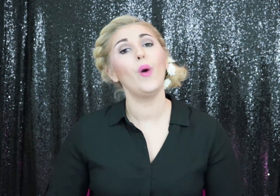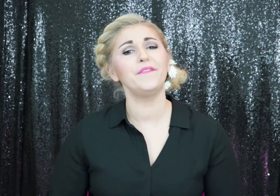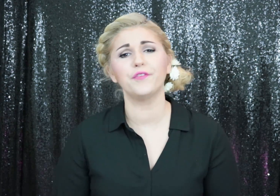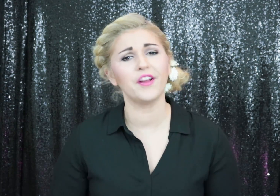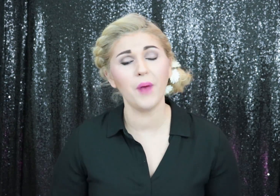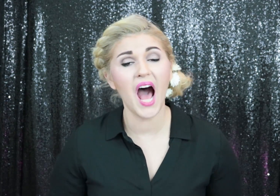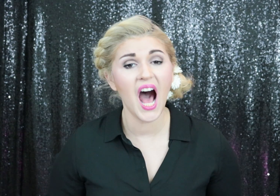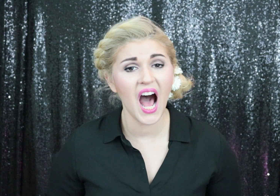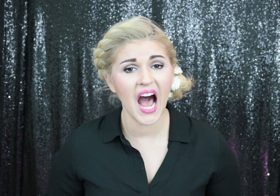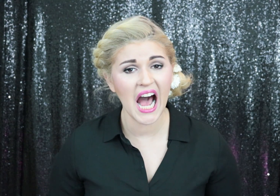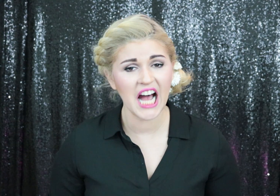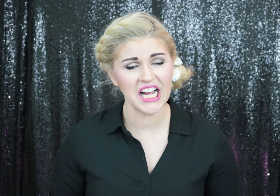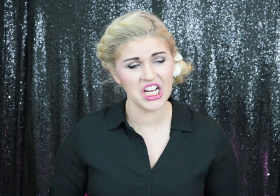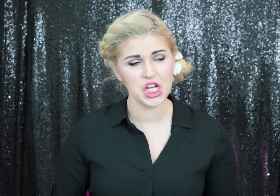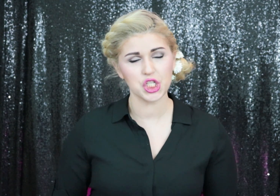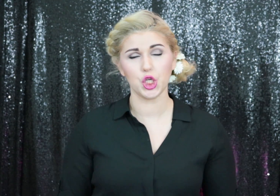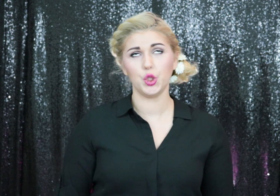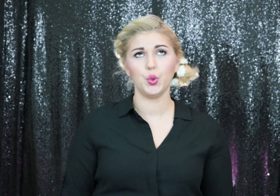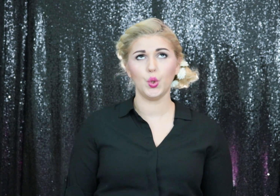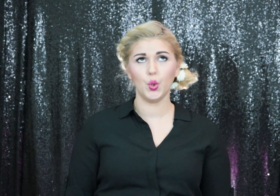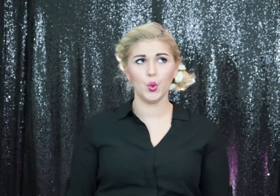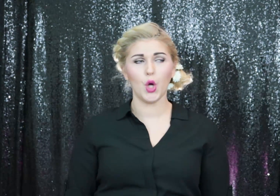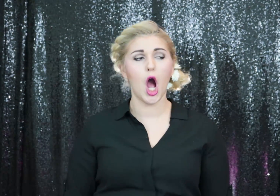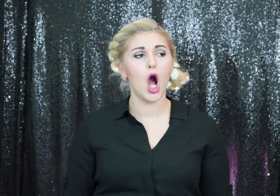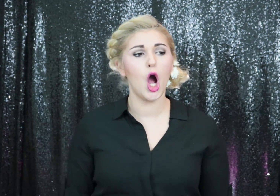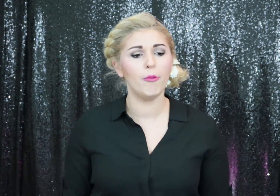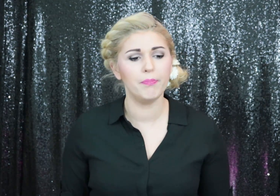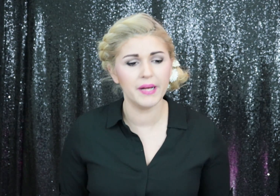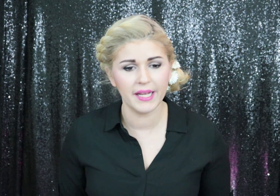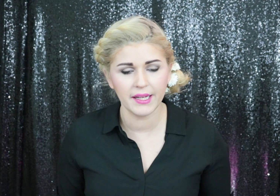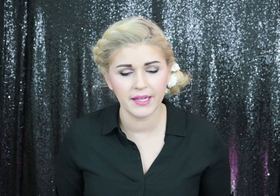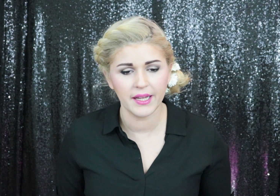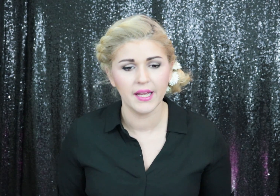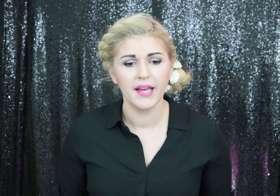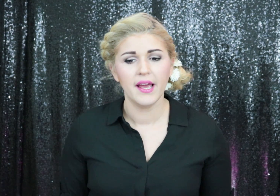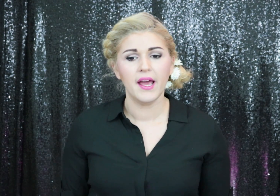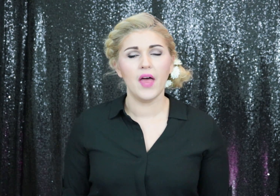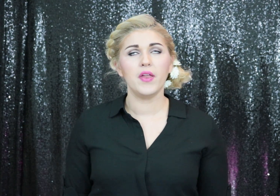Wait for the garage to open and then him close.